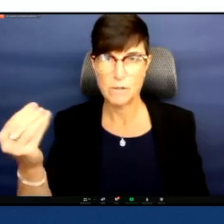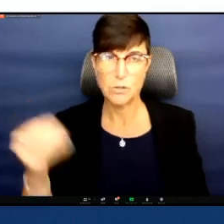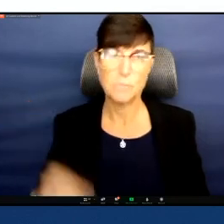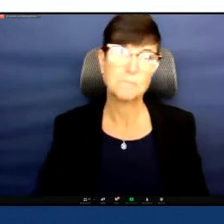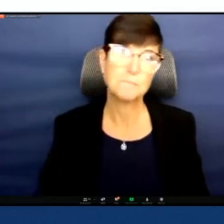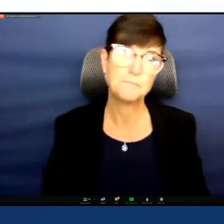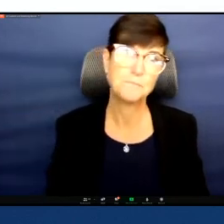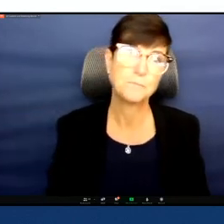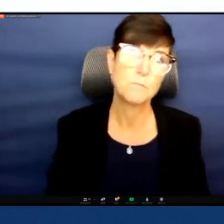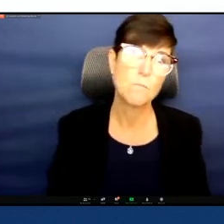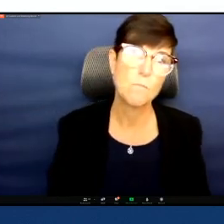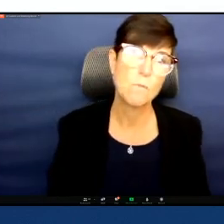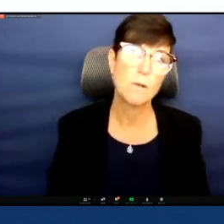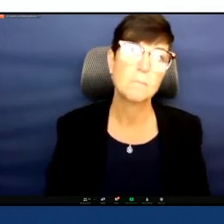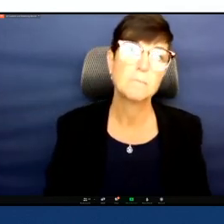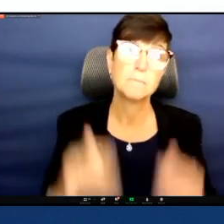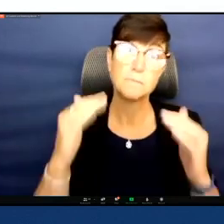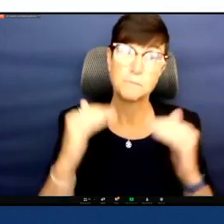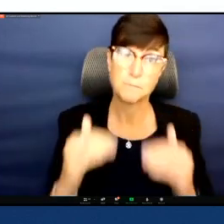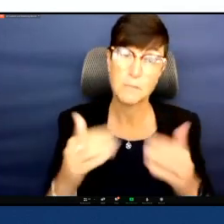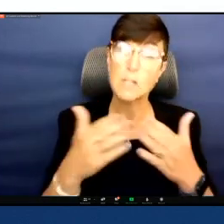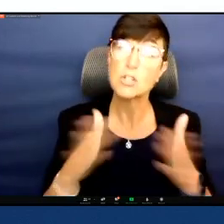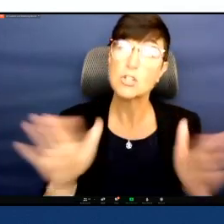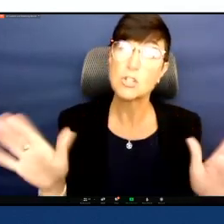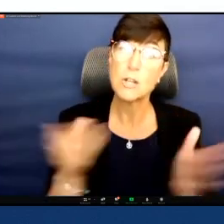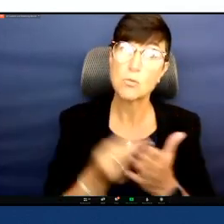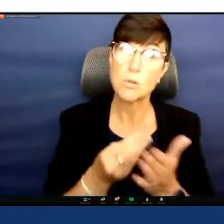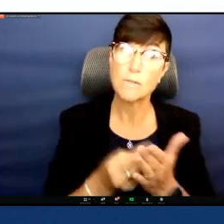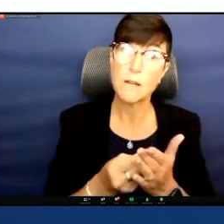This is showing us the funding sources for each functional are